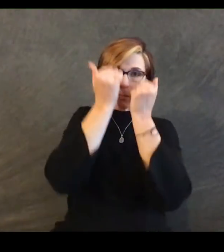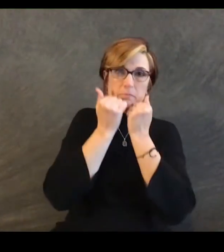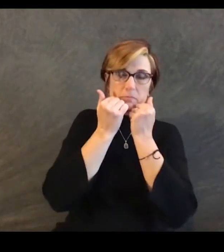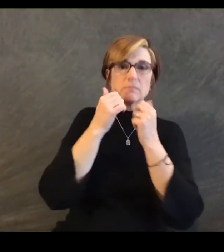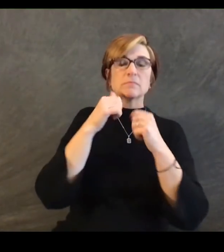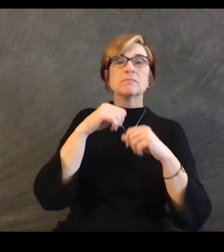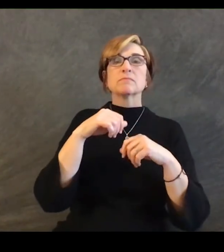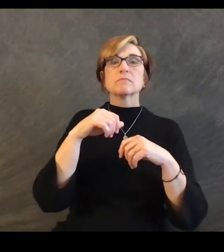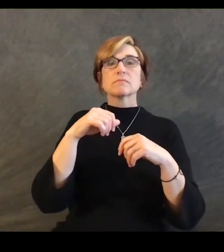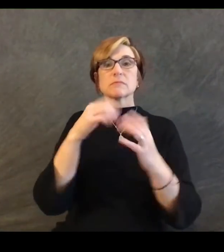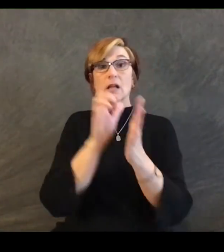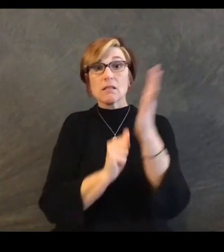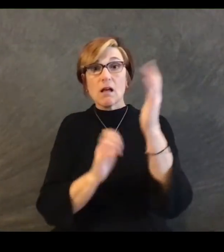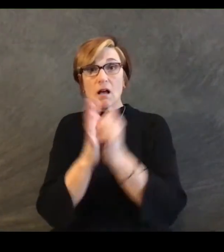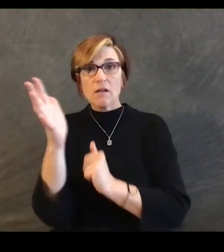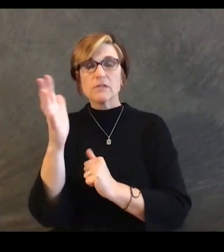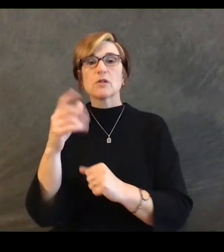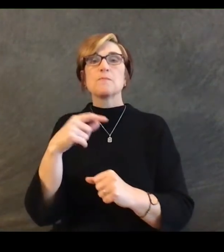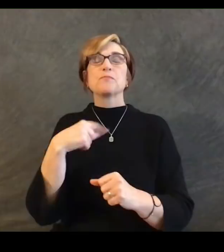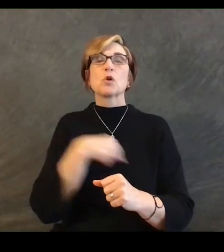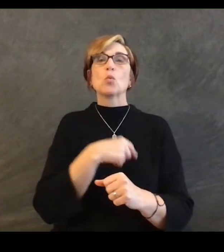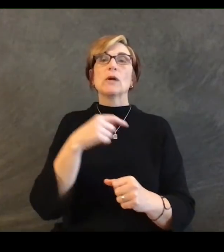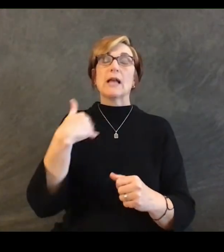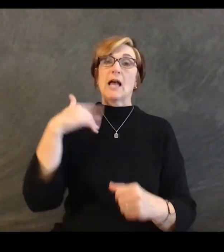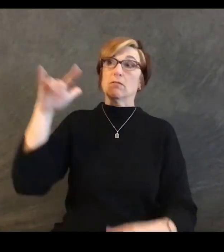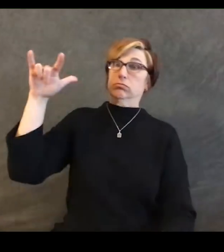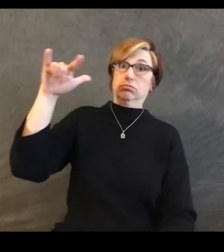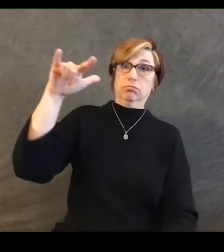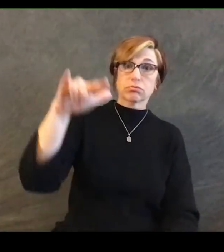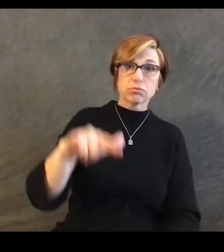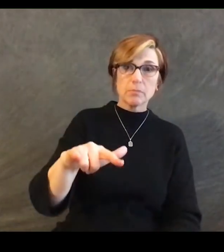bridge that the president announced yesterday flights have arrived in New